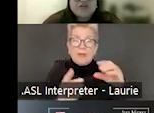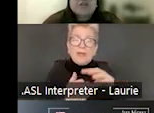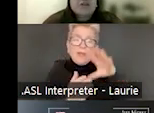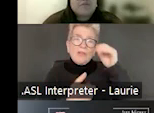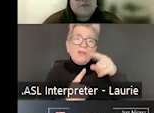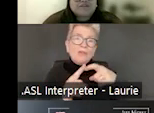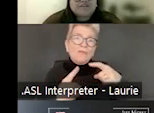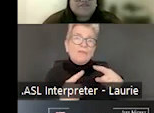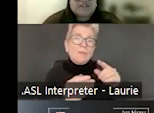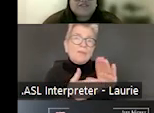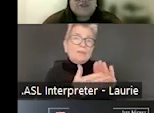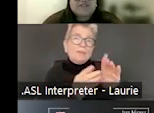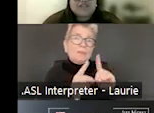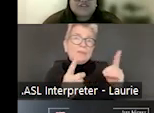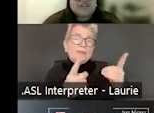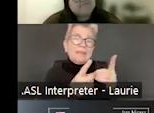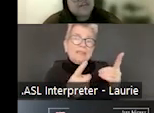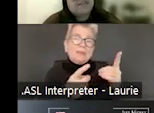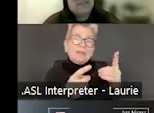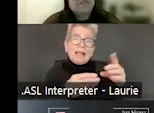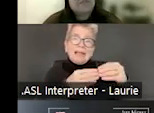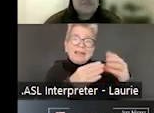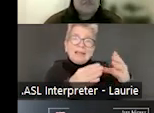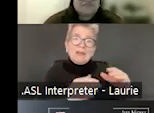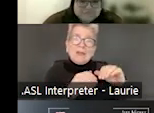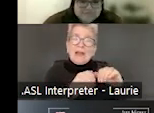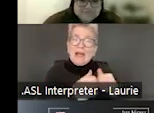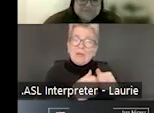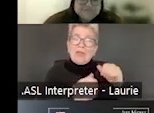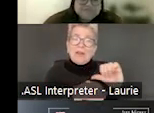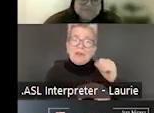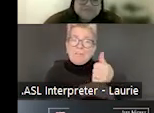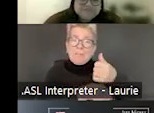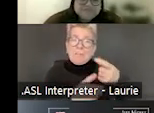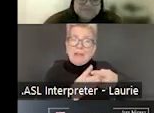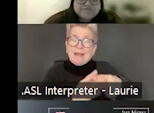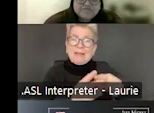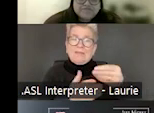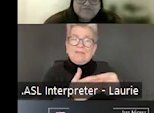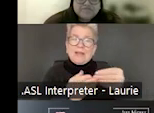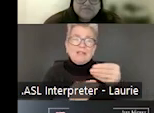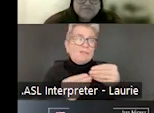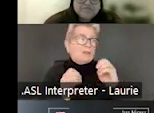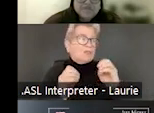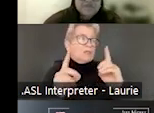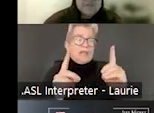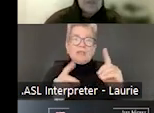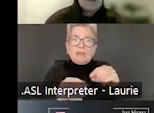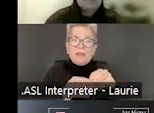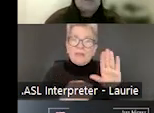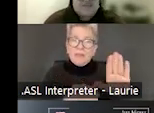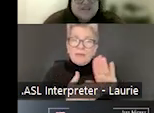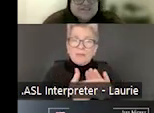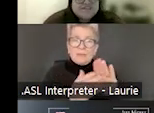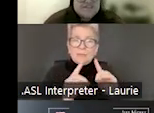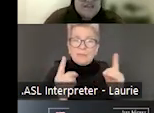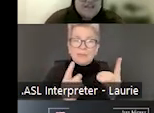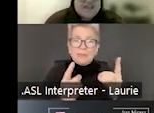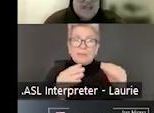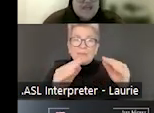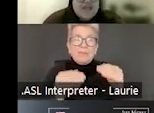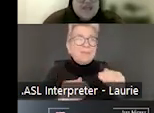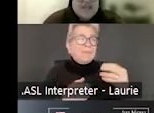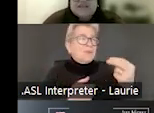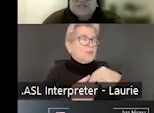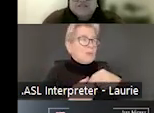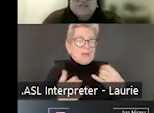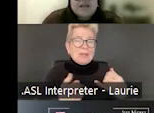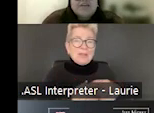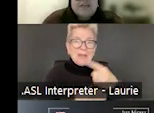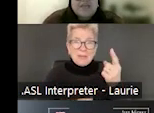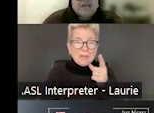how they're implementing financial education at the district. Joining us today is Amy